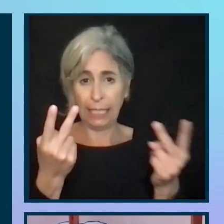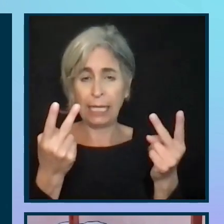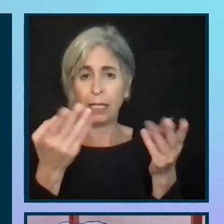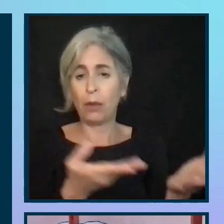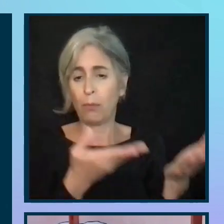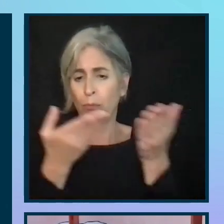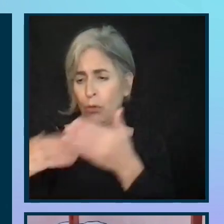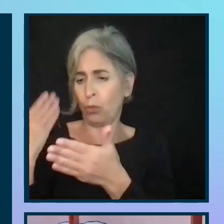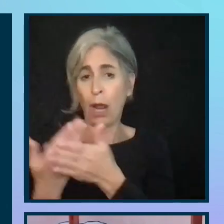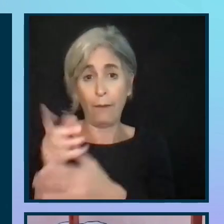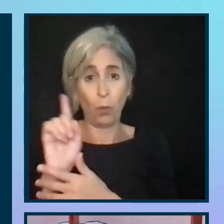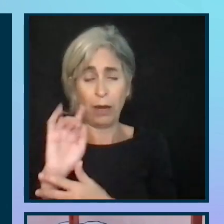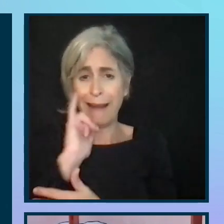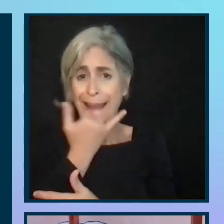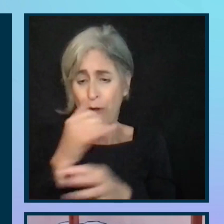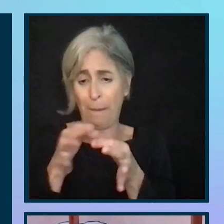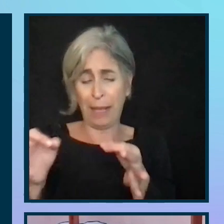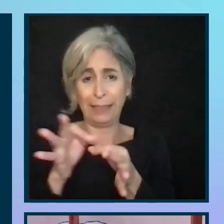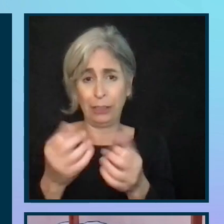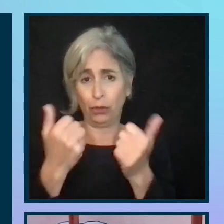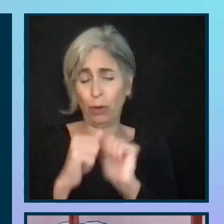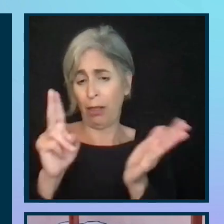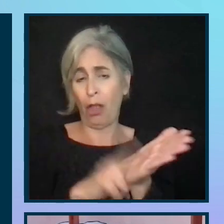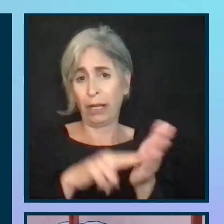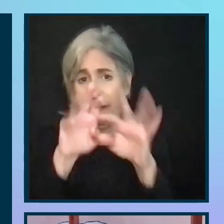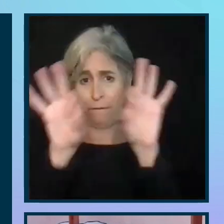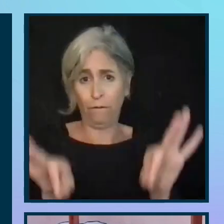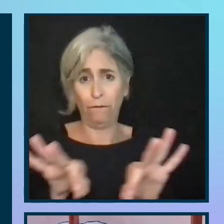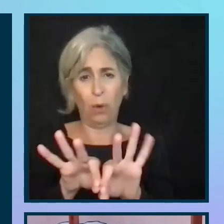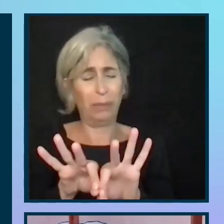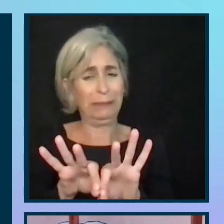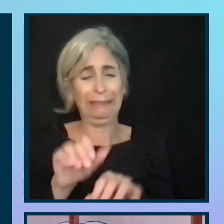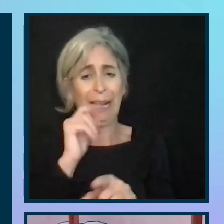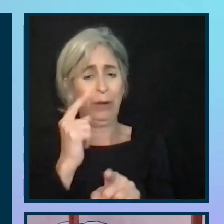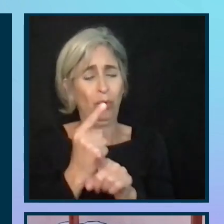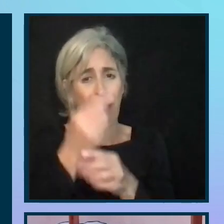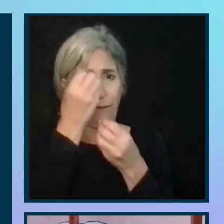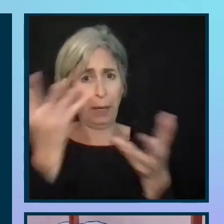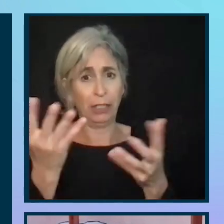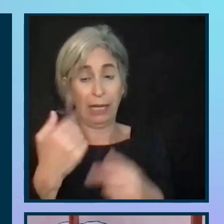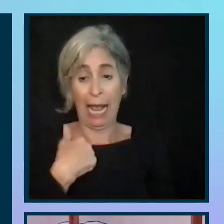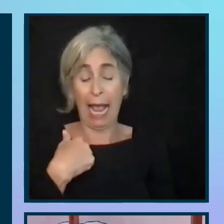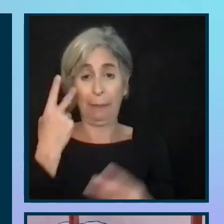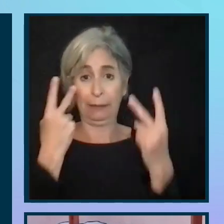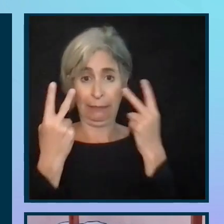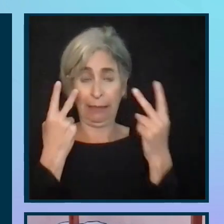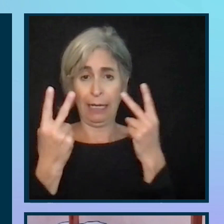after trying to submit a Log in form with incorrect credentials. Given I am a sighted keyboard-only user with a motor disability,